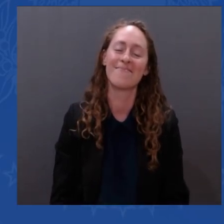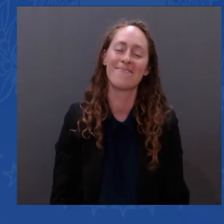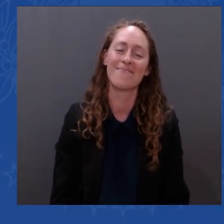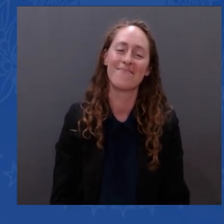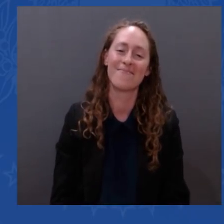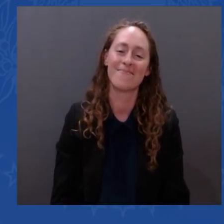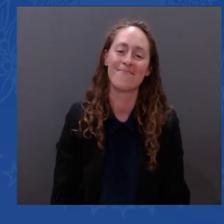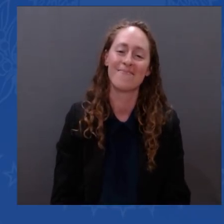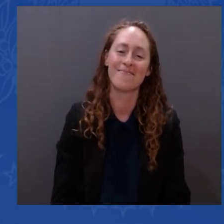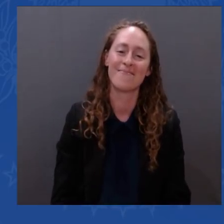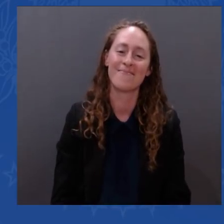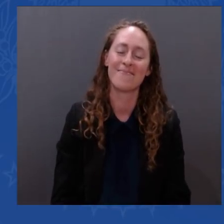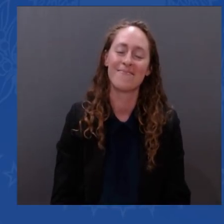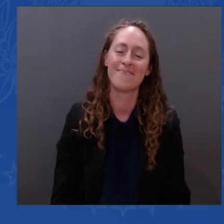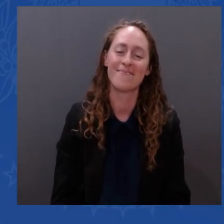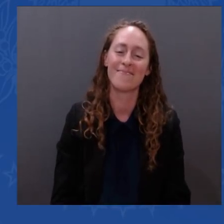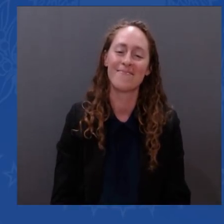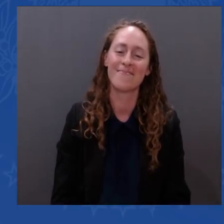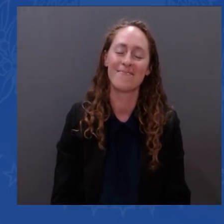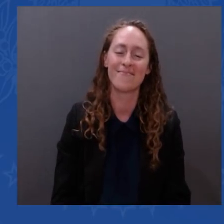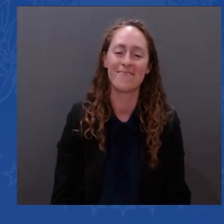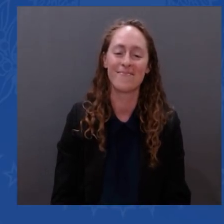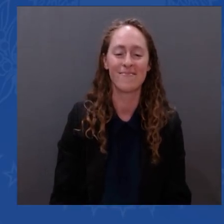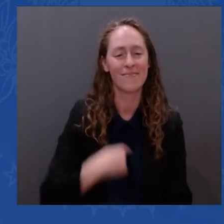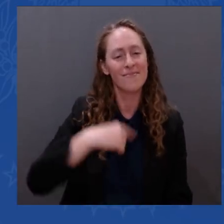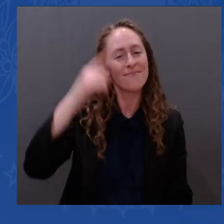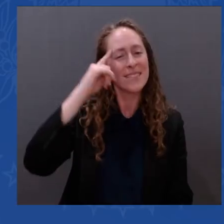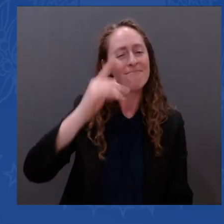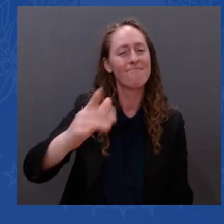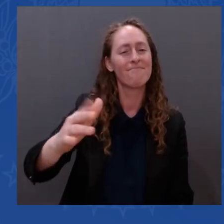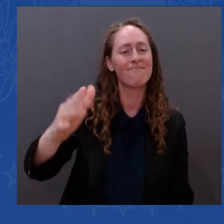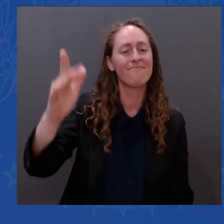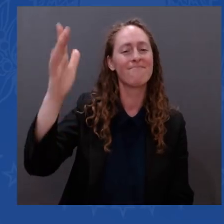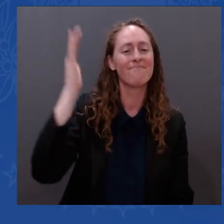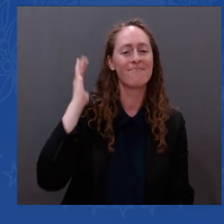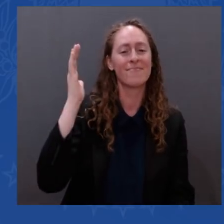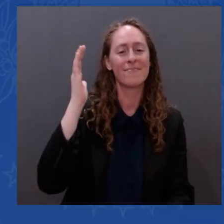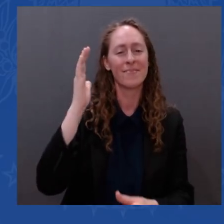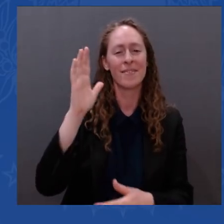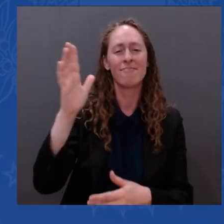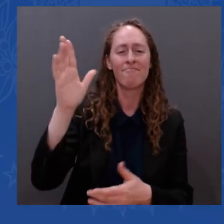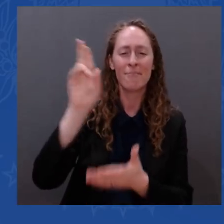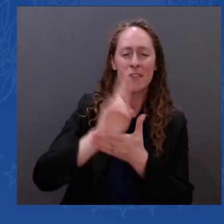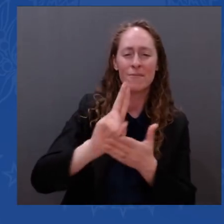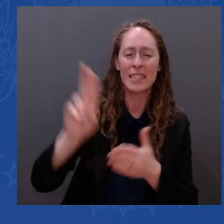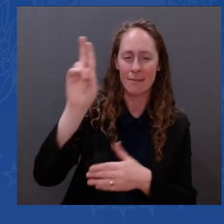Chairman Chung: Yeah, Yonsei University. 2013. President Biden: 2013. He showed me a picture.